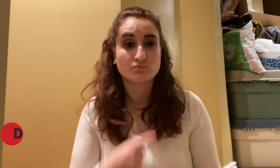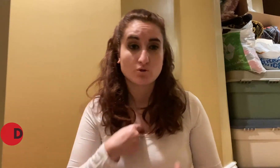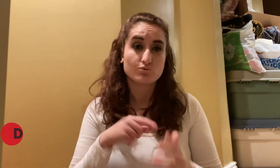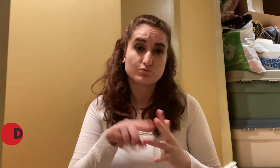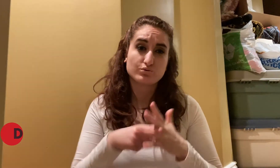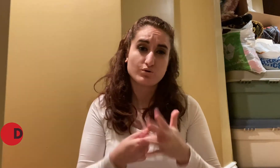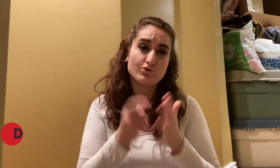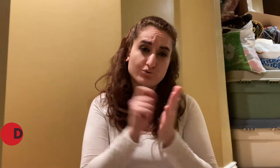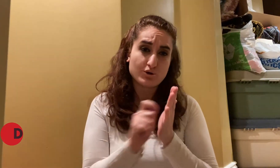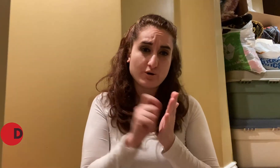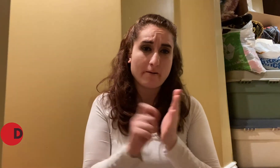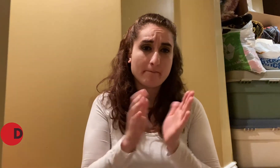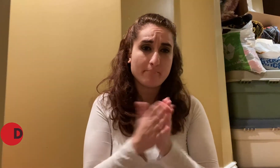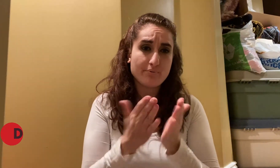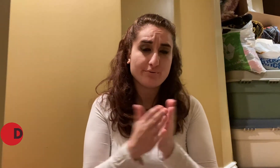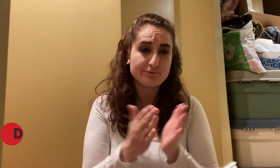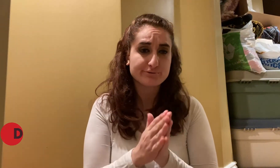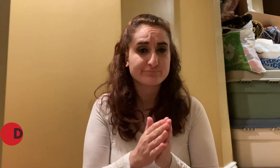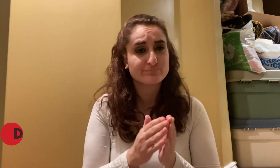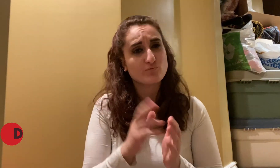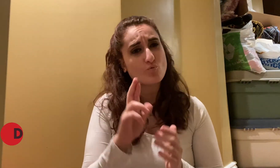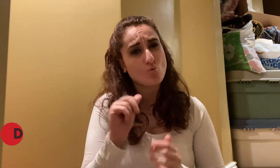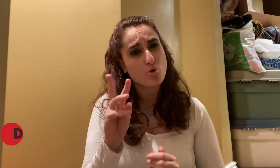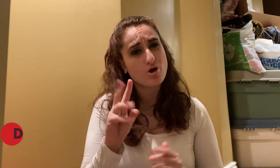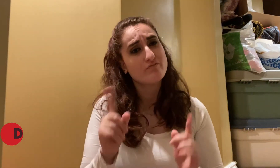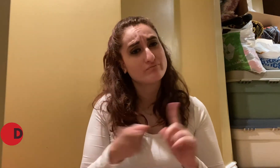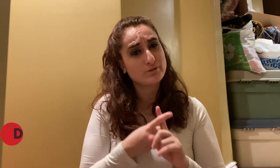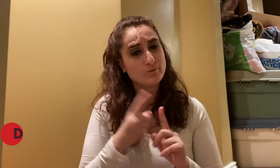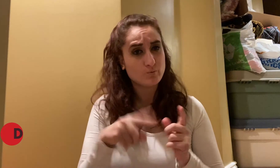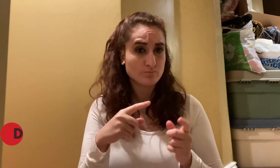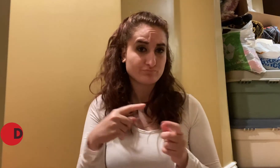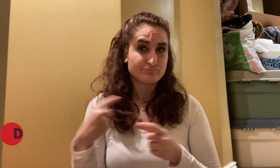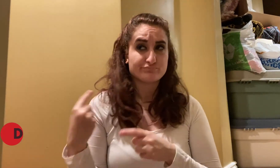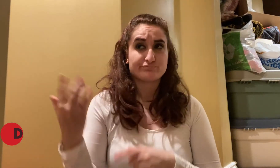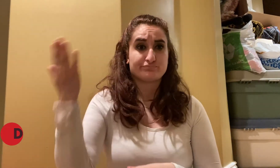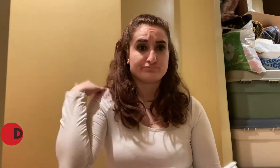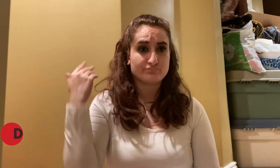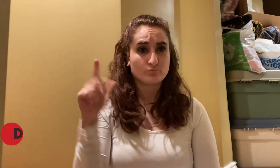[Avril]: I started writing my book in the first draft back